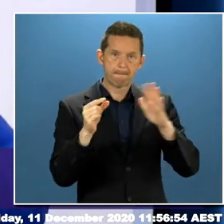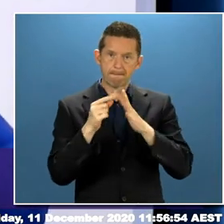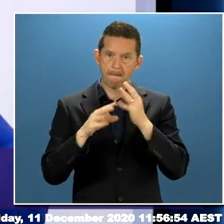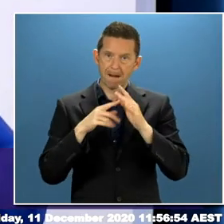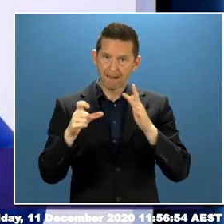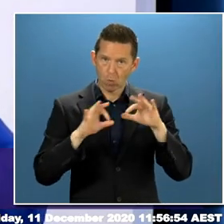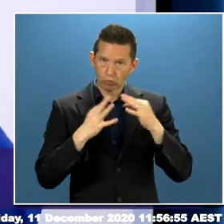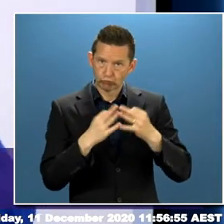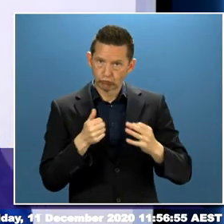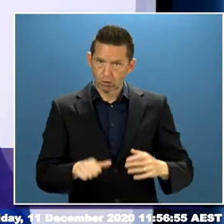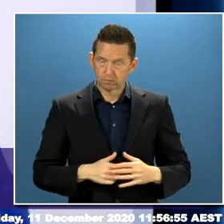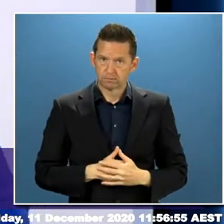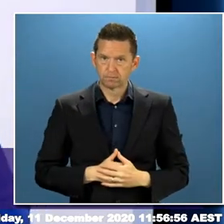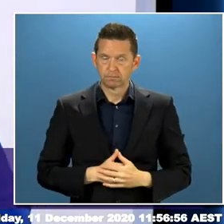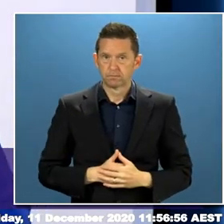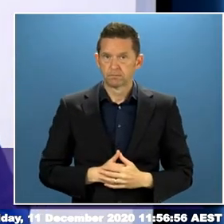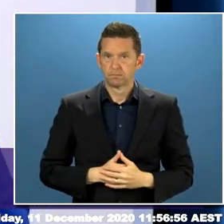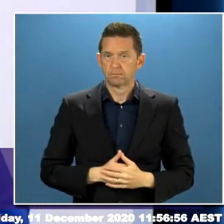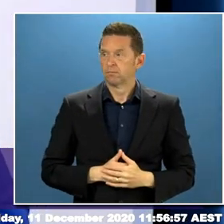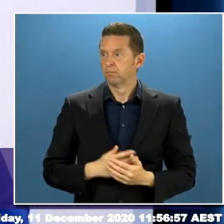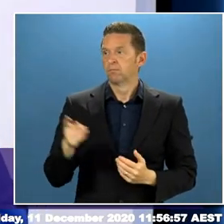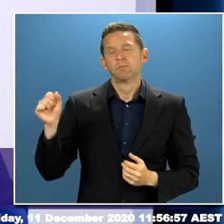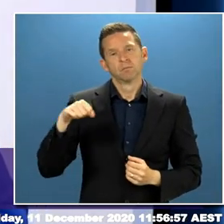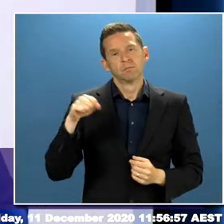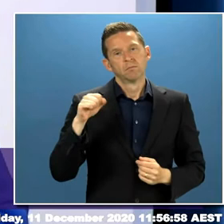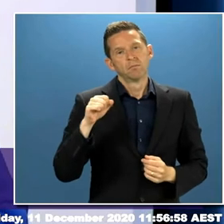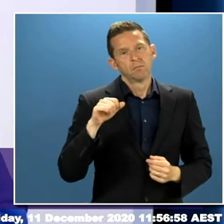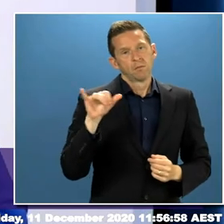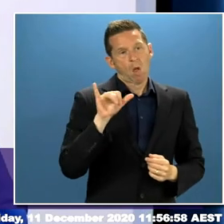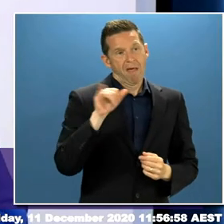Yes, I think they either come to us or we approach them, it depends.